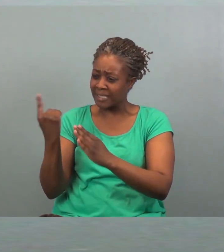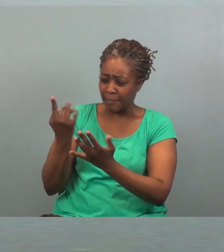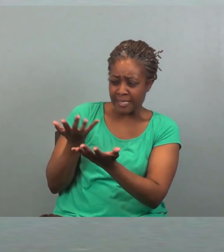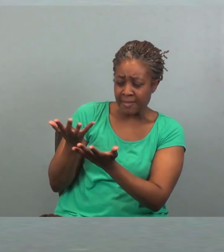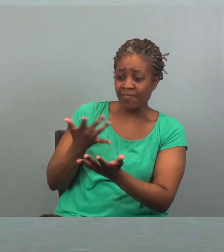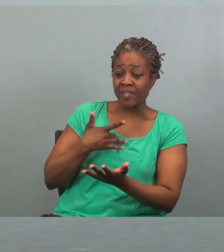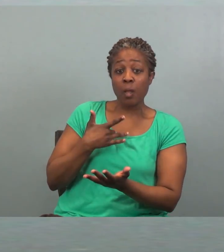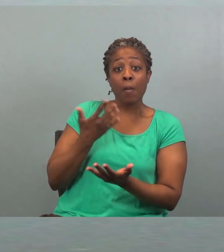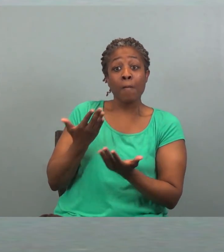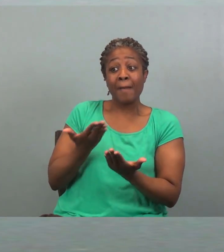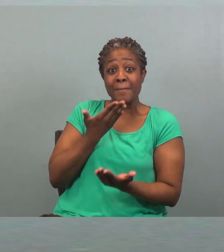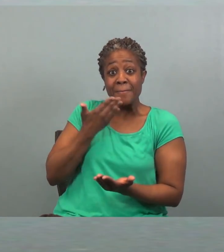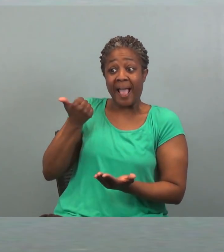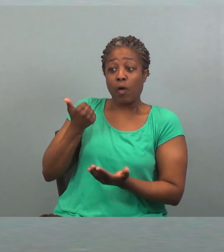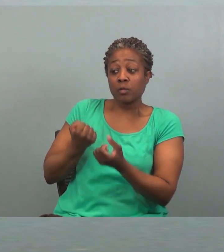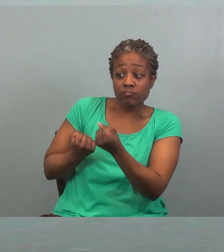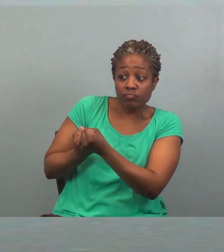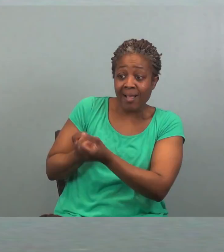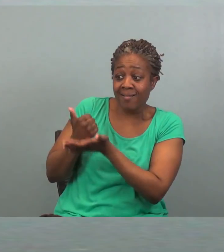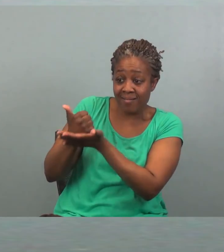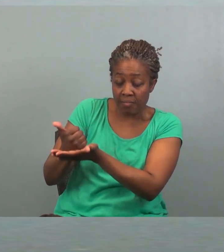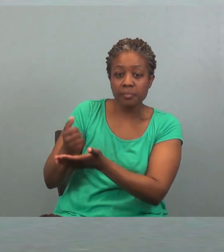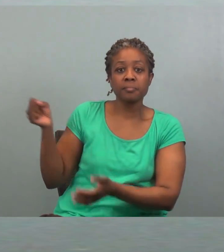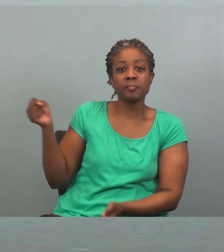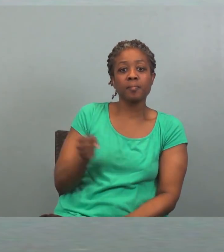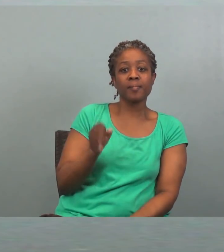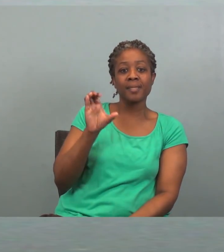there is some barrier to the person accessing the information. Perhaps a more helpful, supportive route